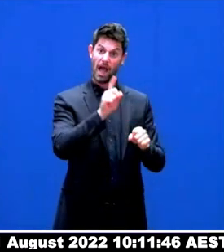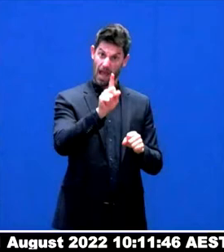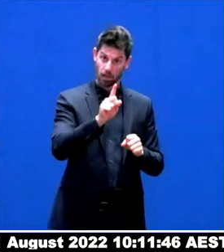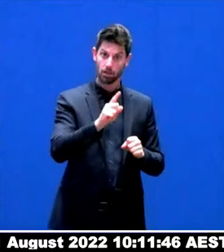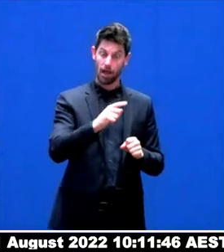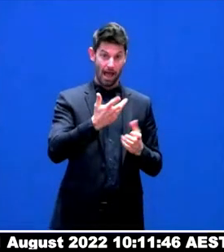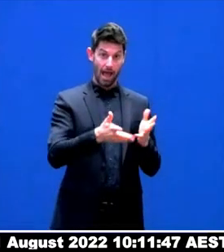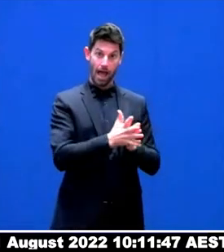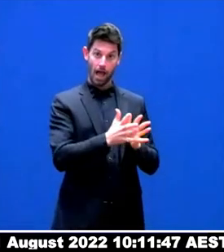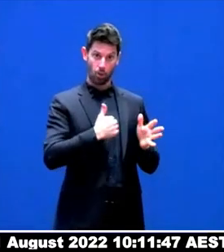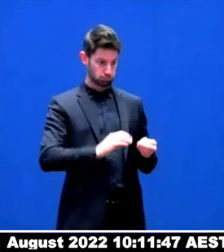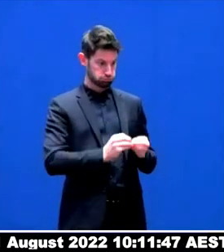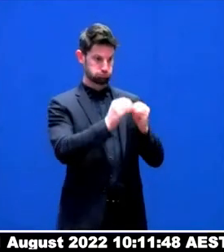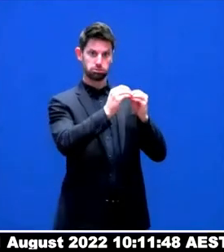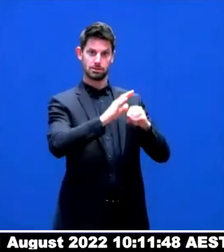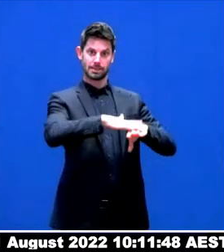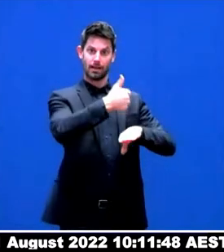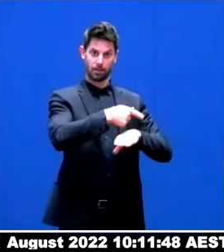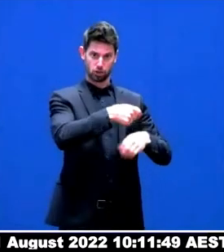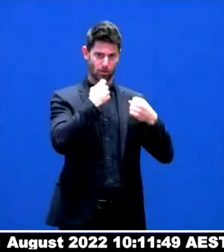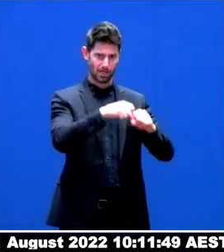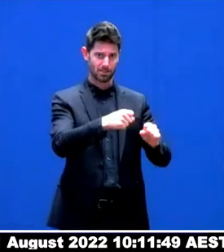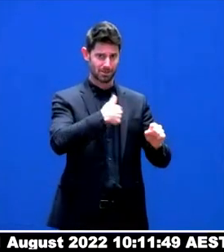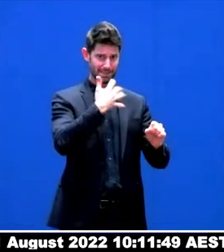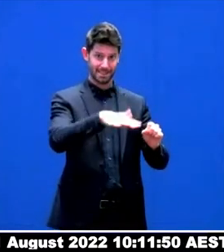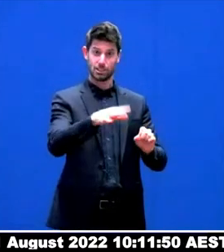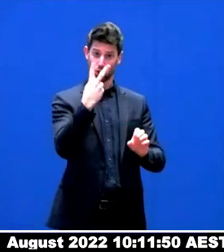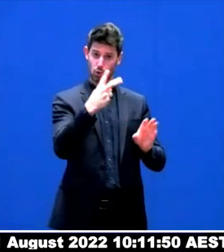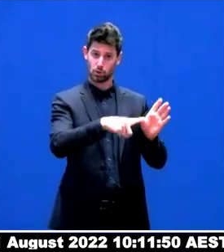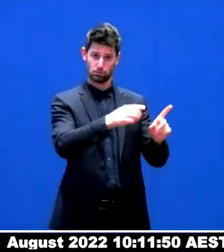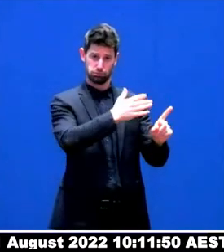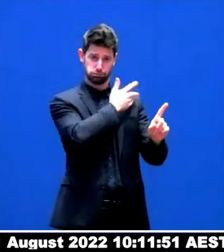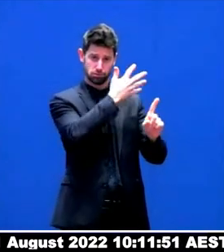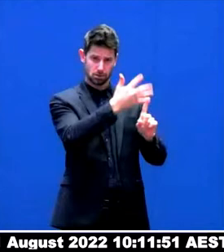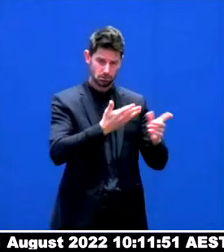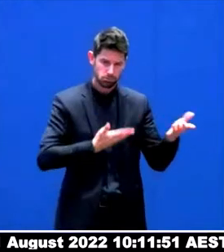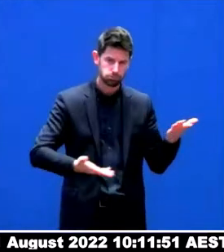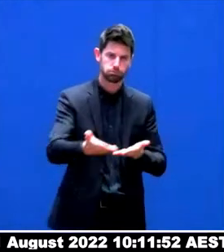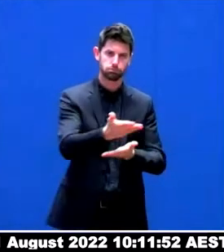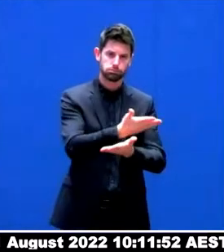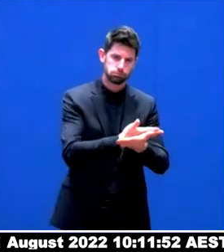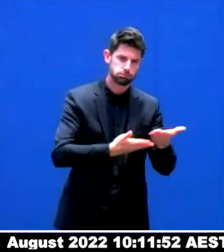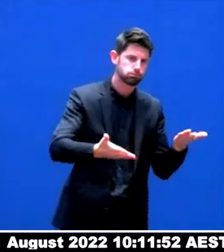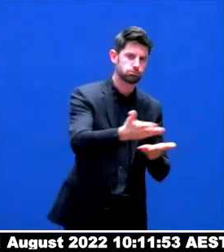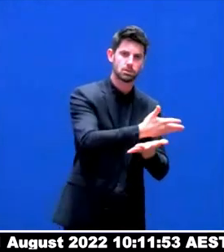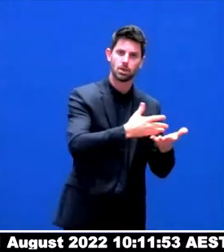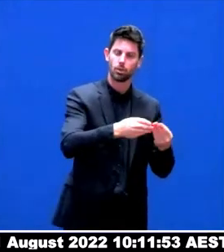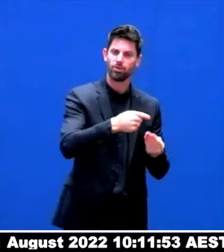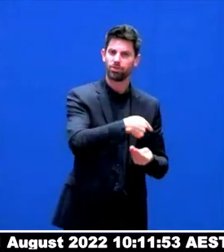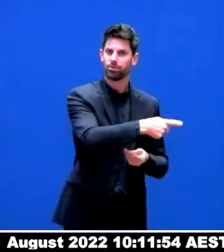It was a significant consultation over a two-year period with - with people with